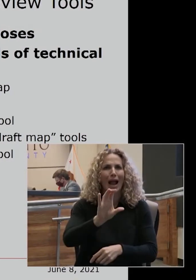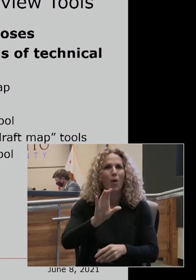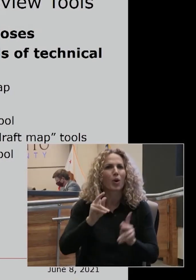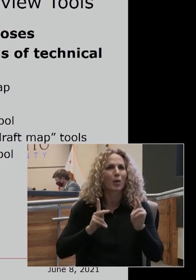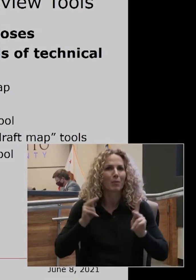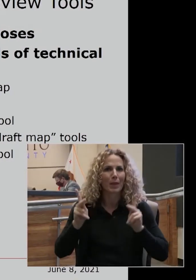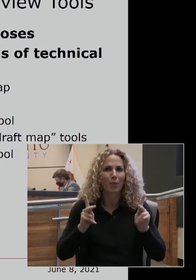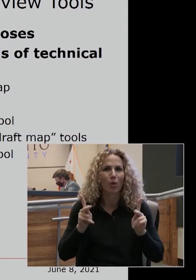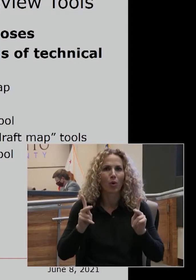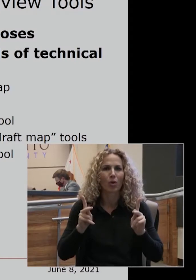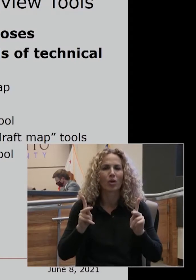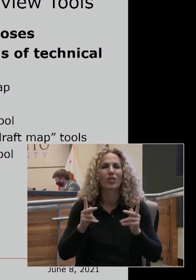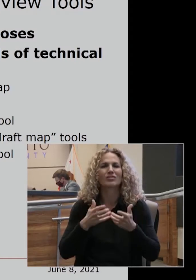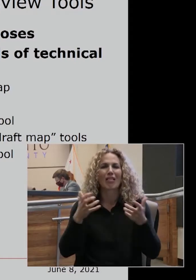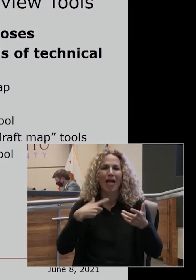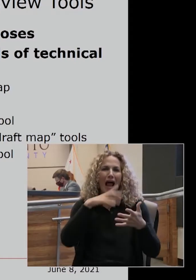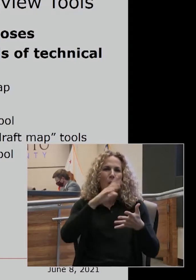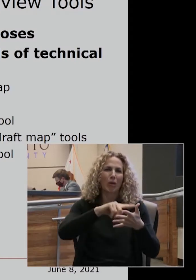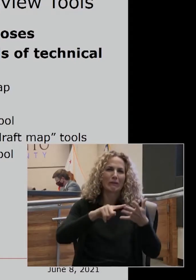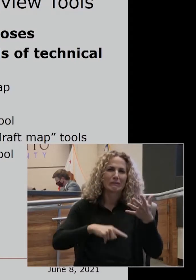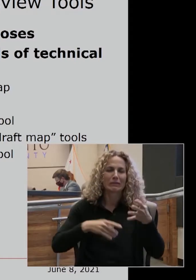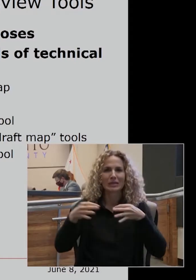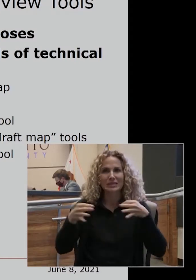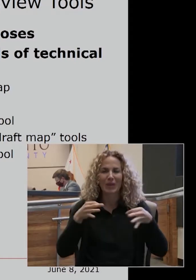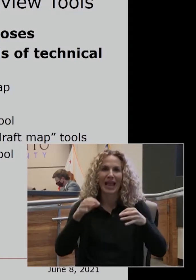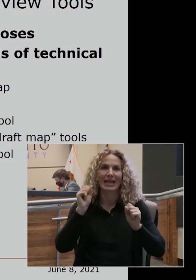AND ON THE SLIDE THESE TOOLS ARE DESIGNED TO EMPOWER PEOPLE. DESIGNED TO EMPOWER PEOPLE. IT CAN BE OVERWHELMING.